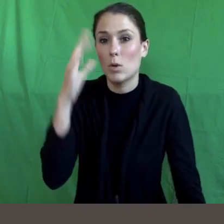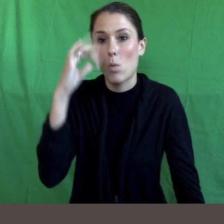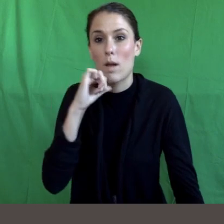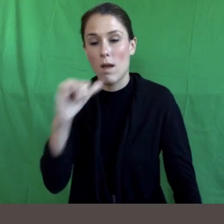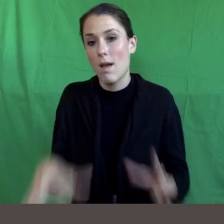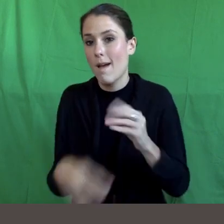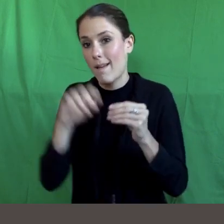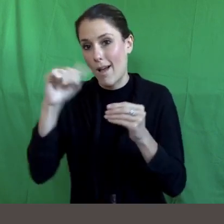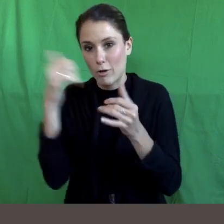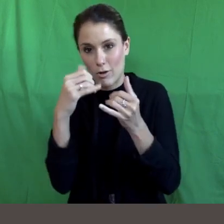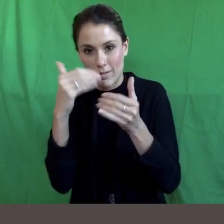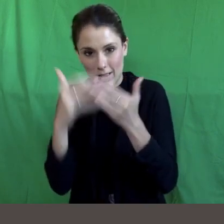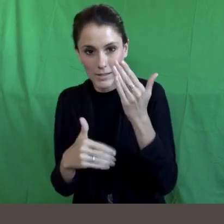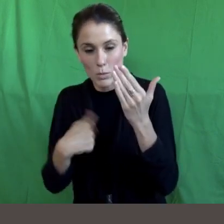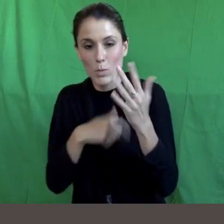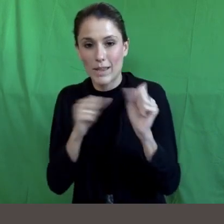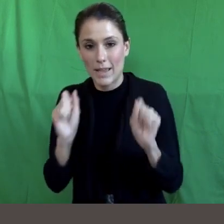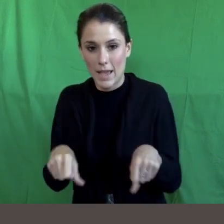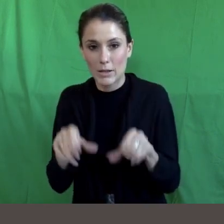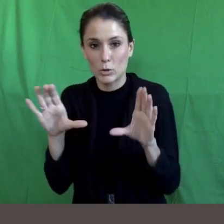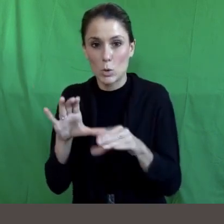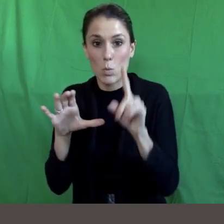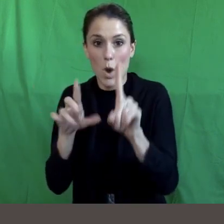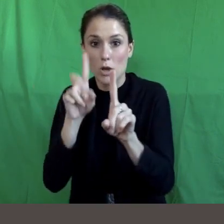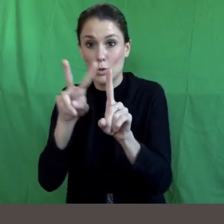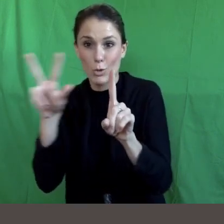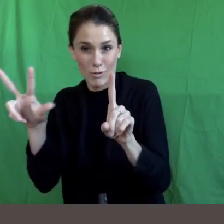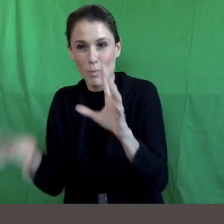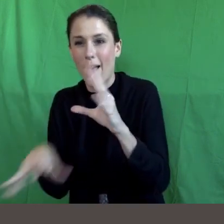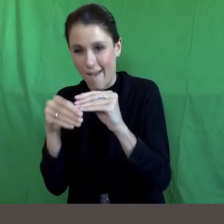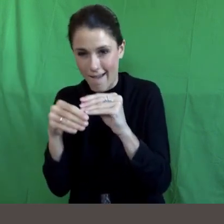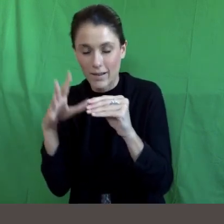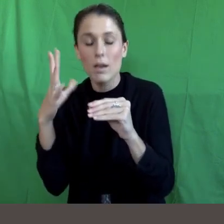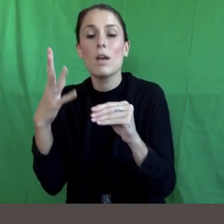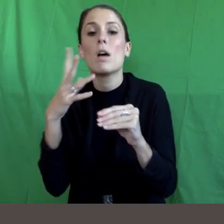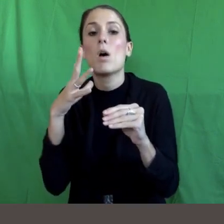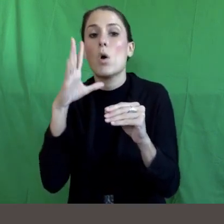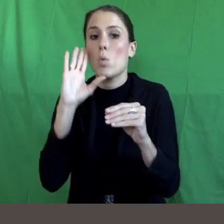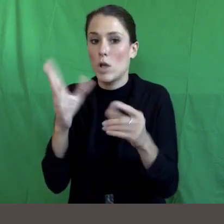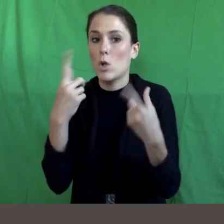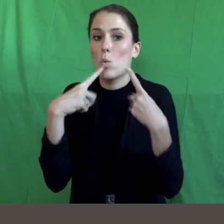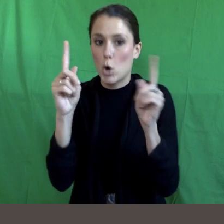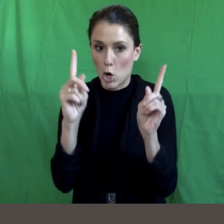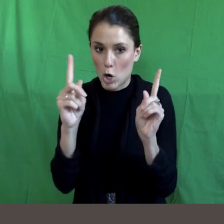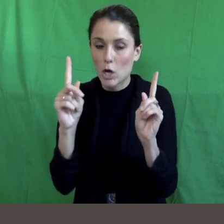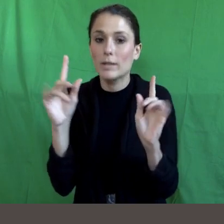What we could do is why not add another list here. So let's just say one, two and three and this will work just like before.